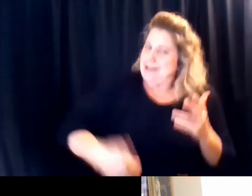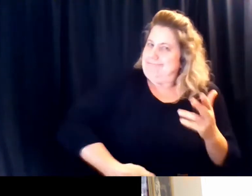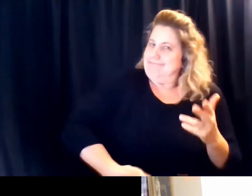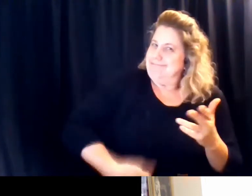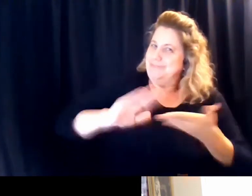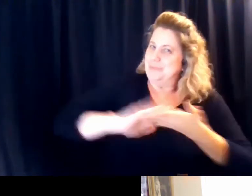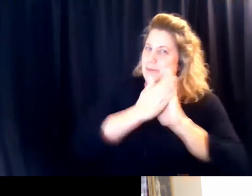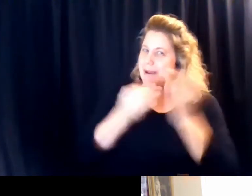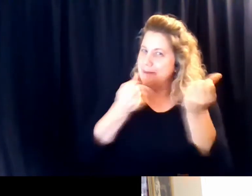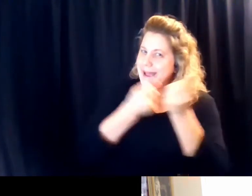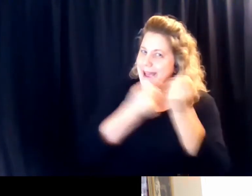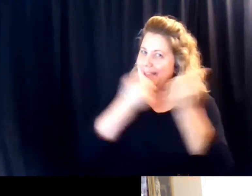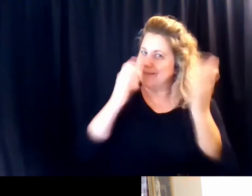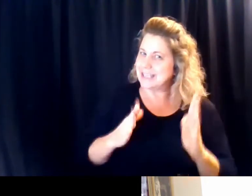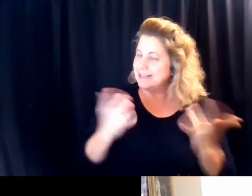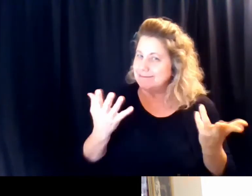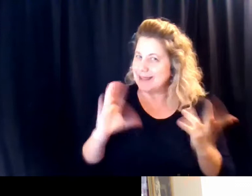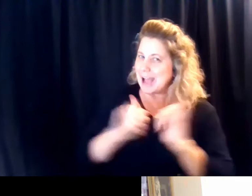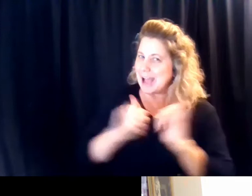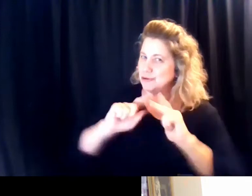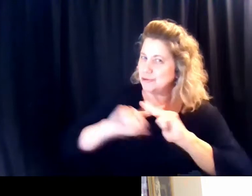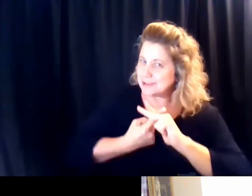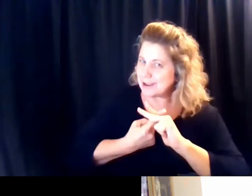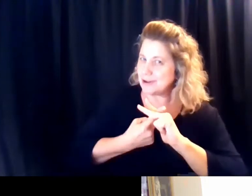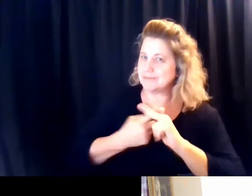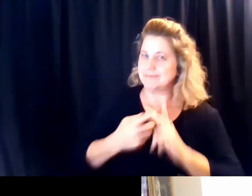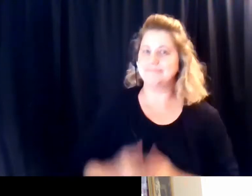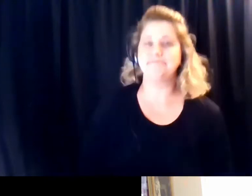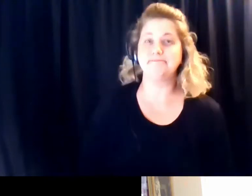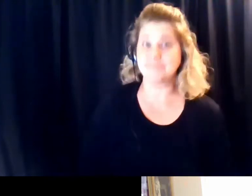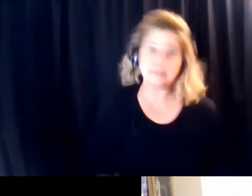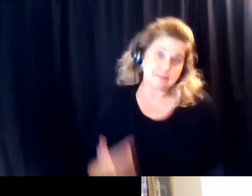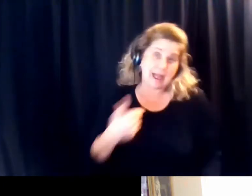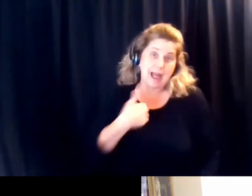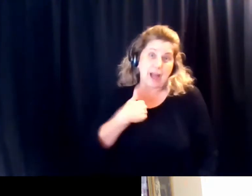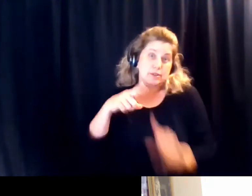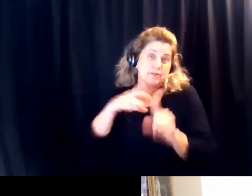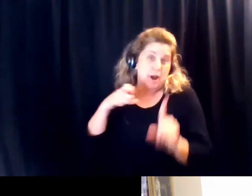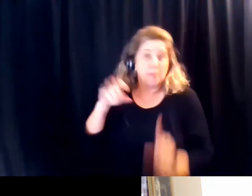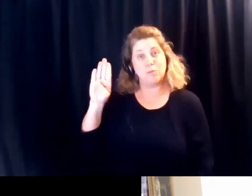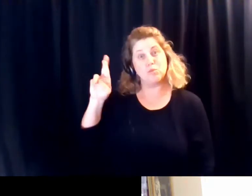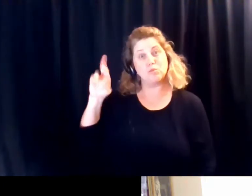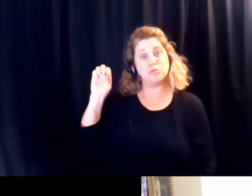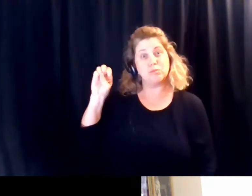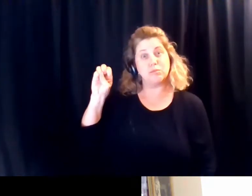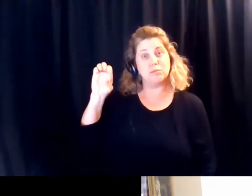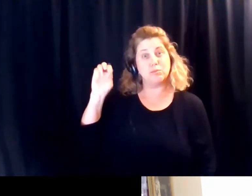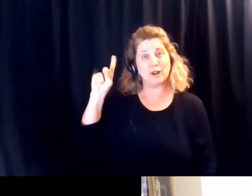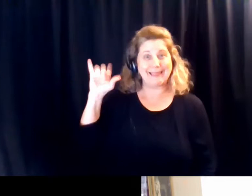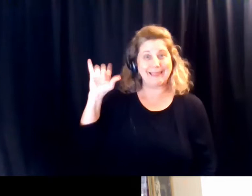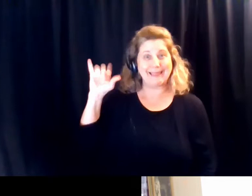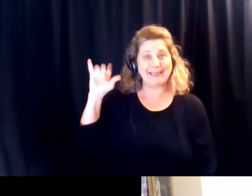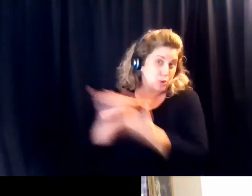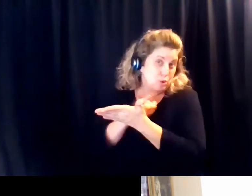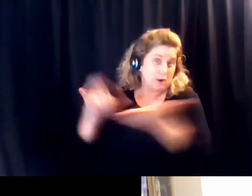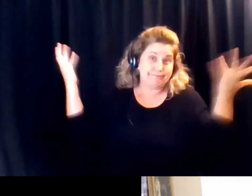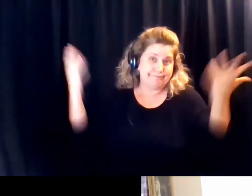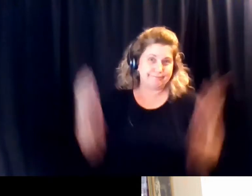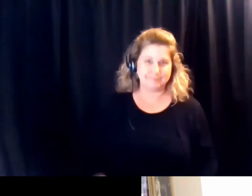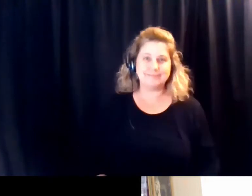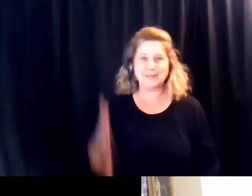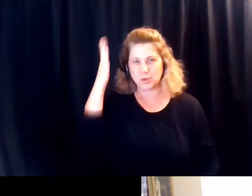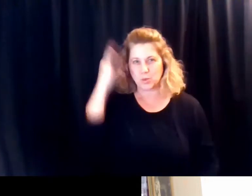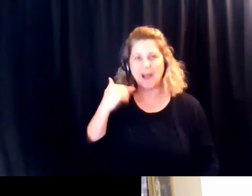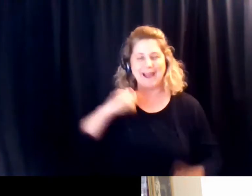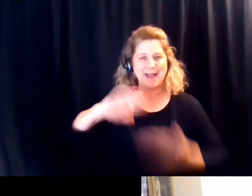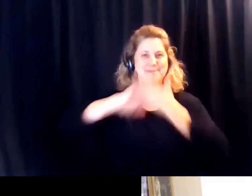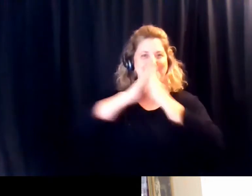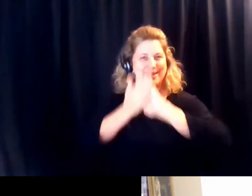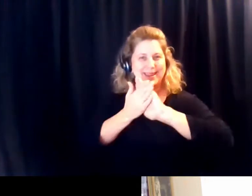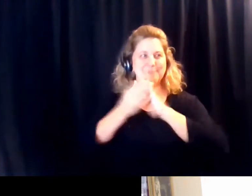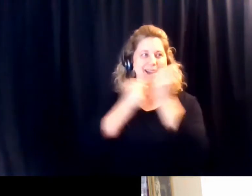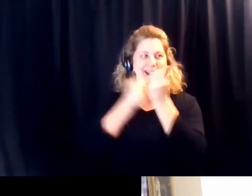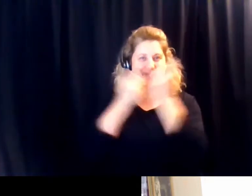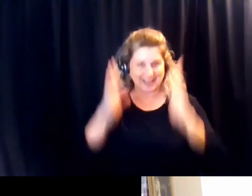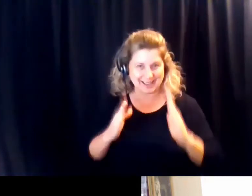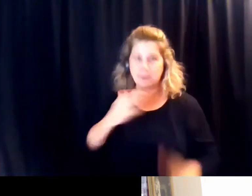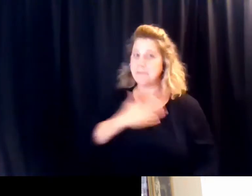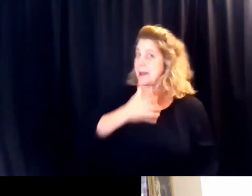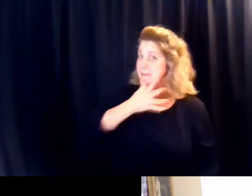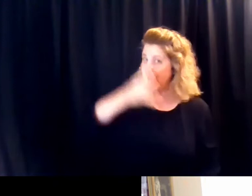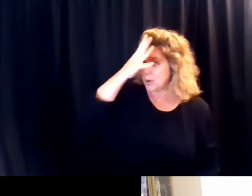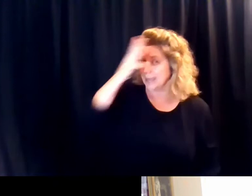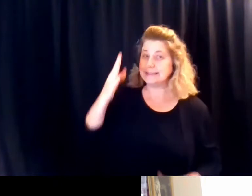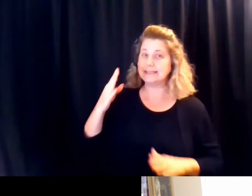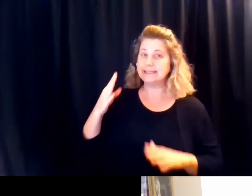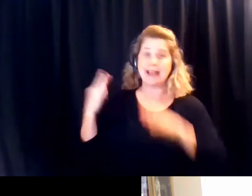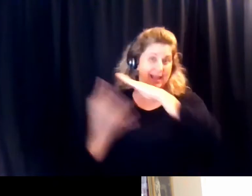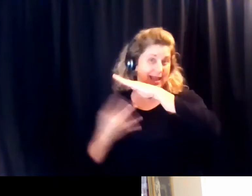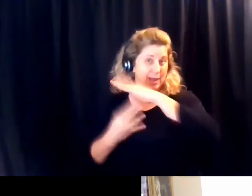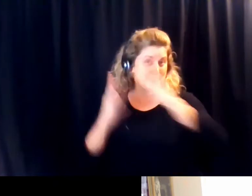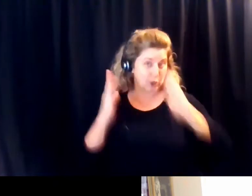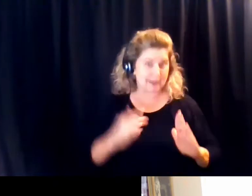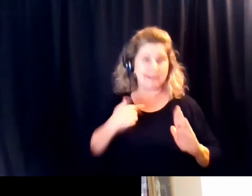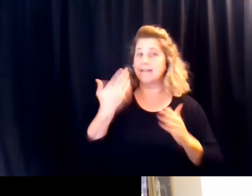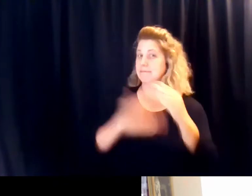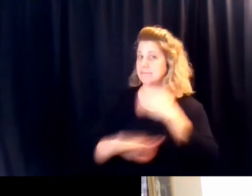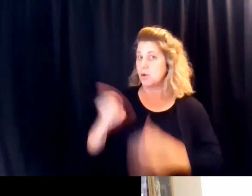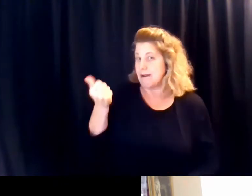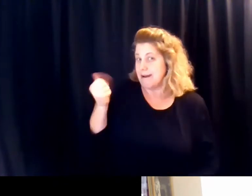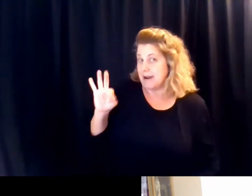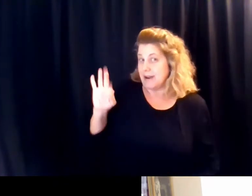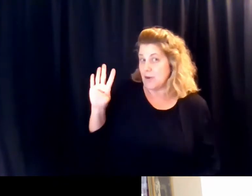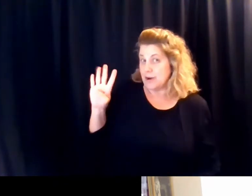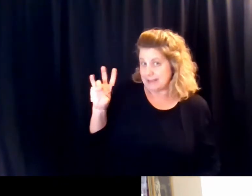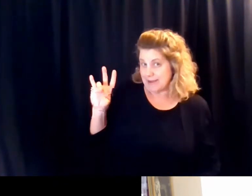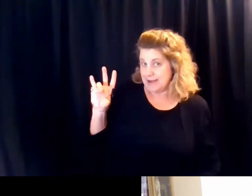Amy Knopf: And then secondly, Judy just published a book called being human. And so if you have not gotten that book yet please order your copy today because it is fabulous and